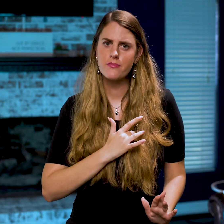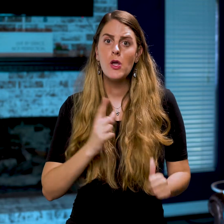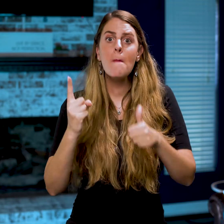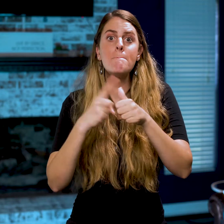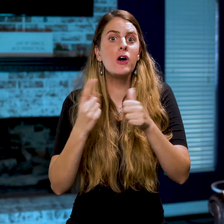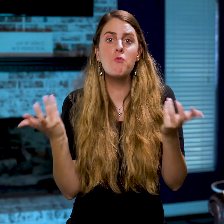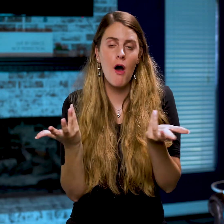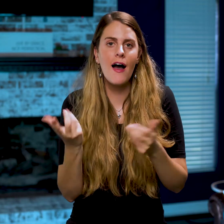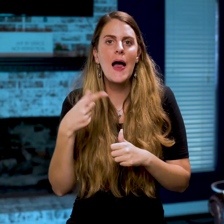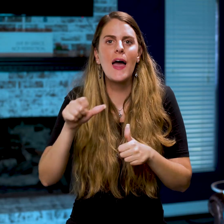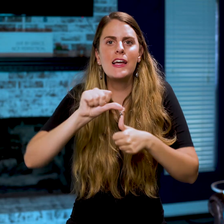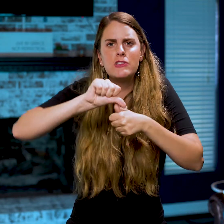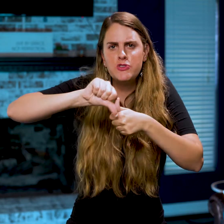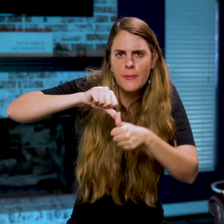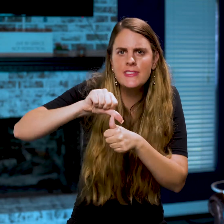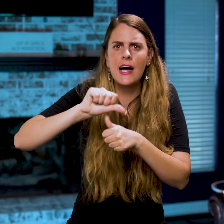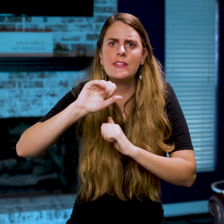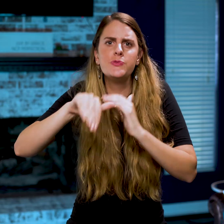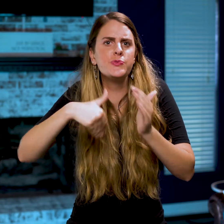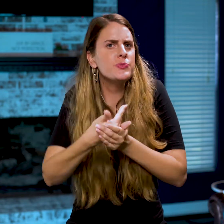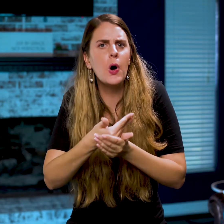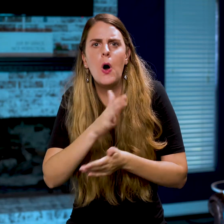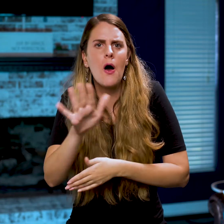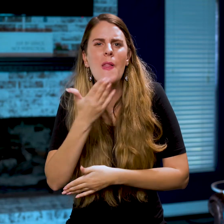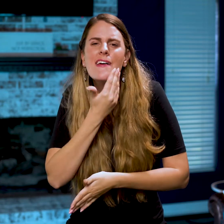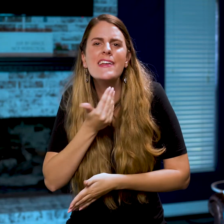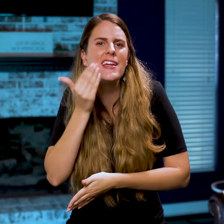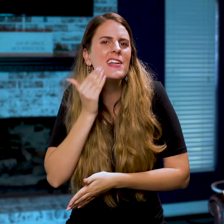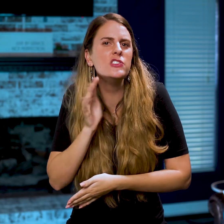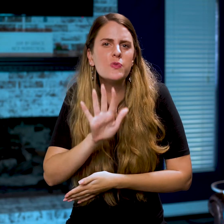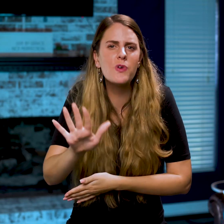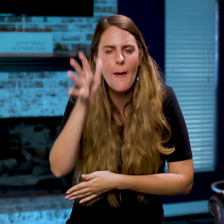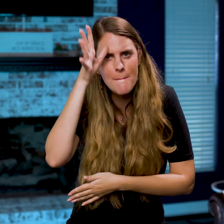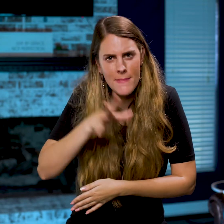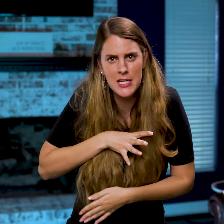First they circumcise all Israelite males,